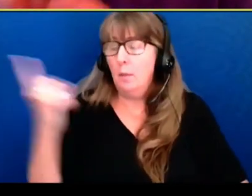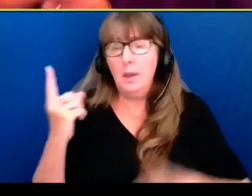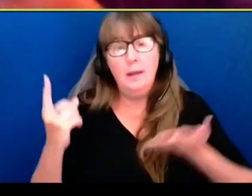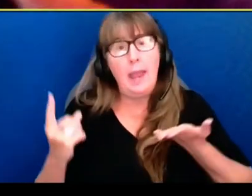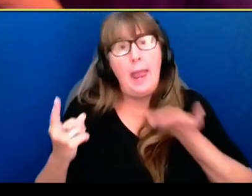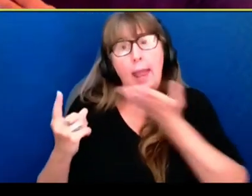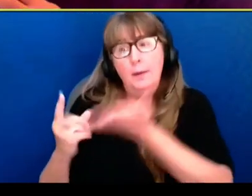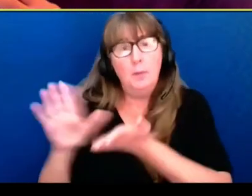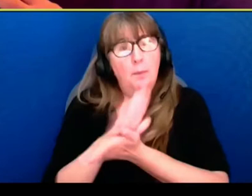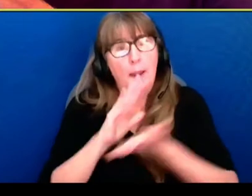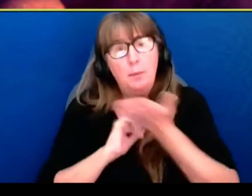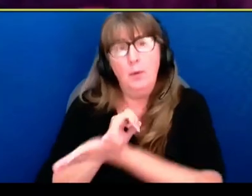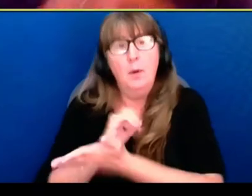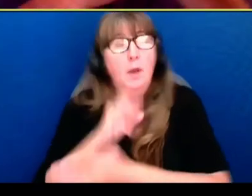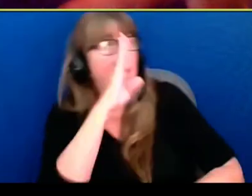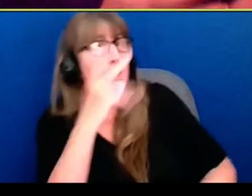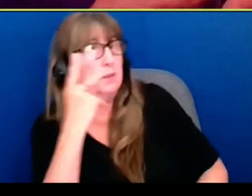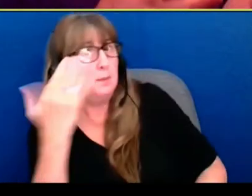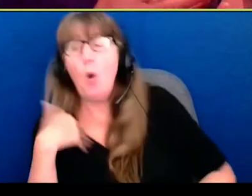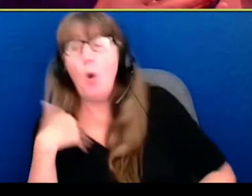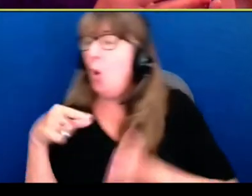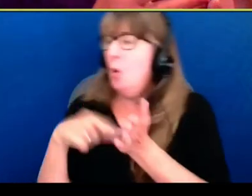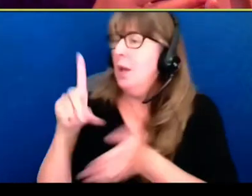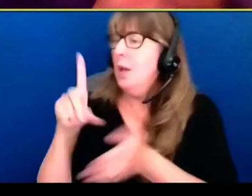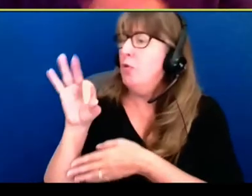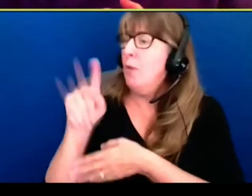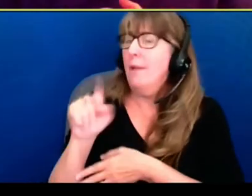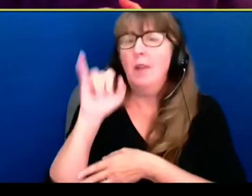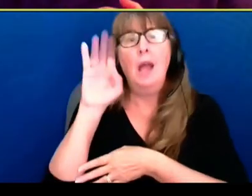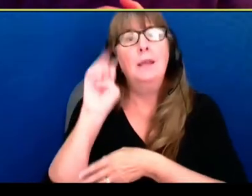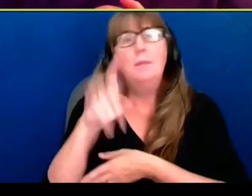and say hey this is the draft IEP. Or hey here's our communication plan.